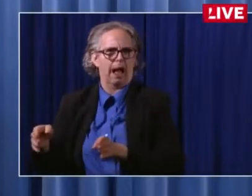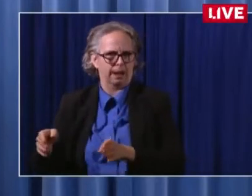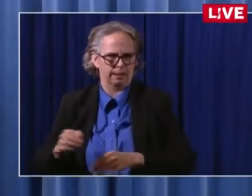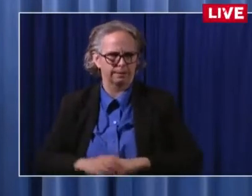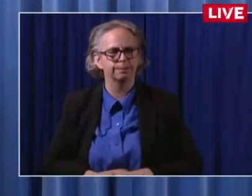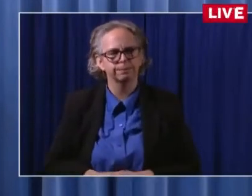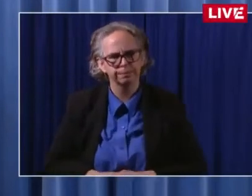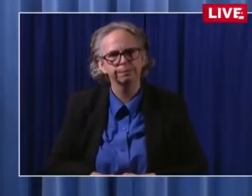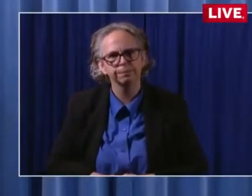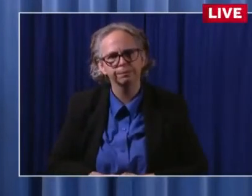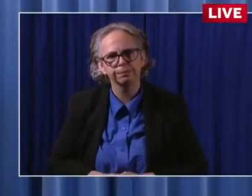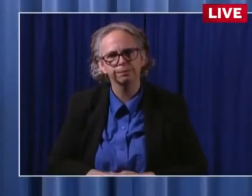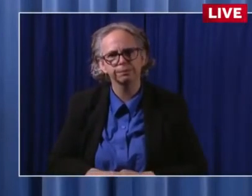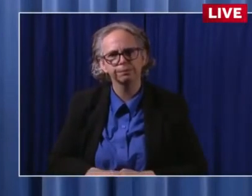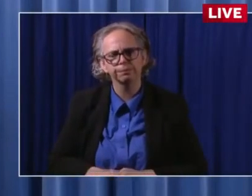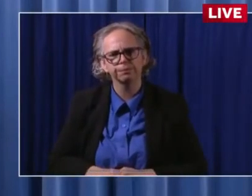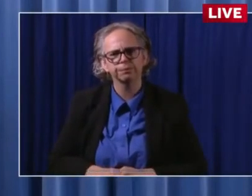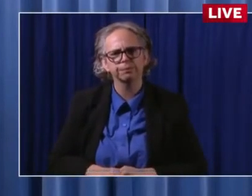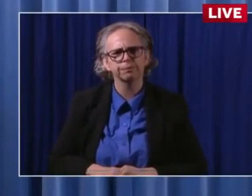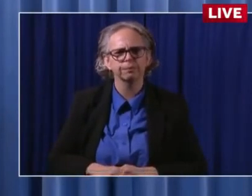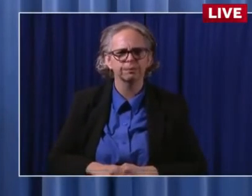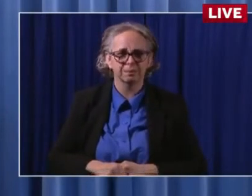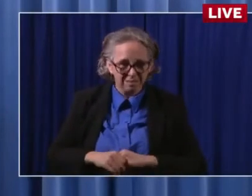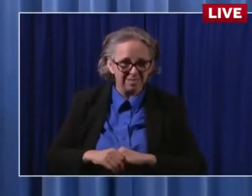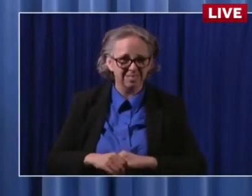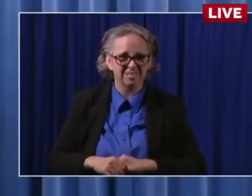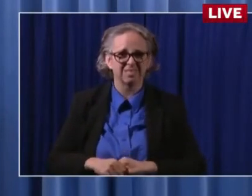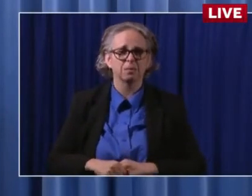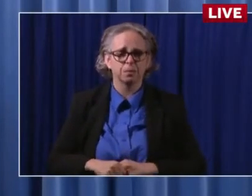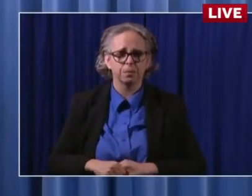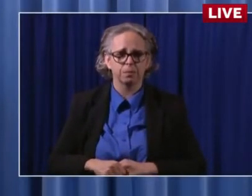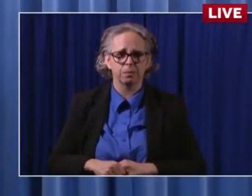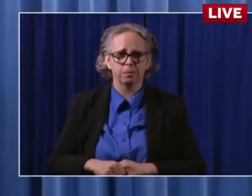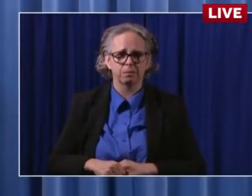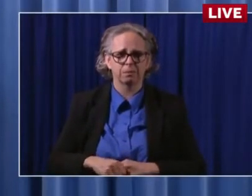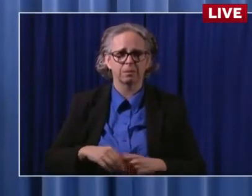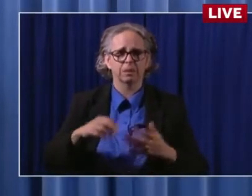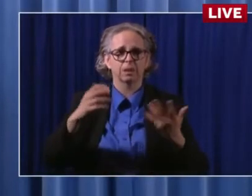, AS WELL AS OUR COLLEGES AND UNIVERSITIES, BOTH PUBLIC AND PRIVATE.